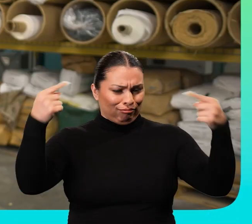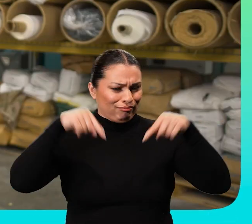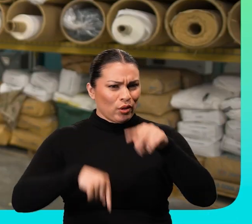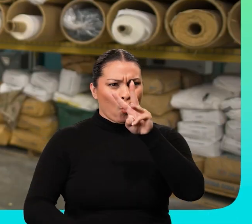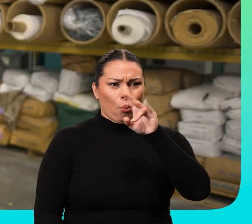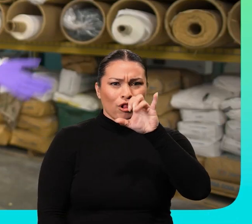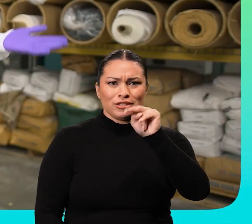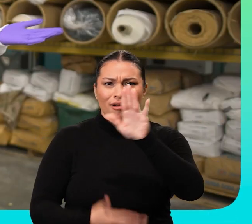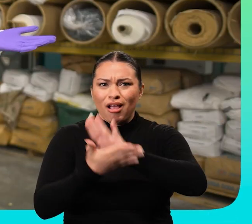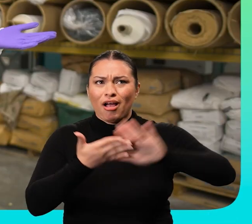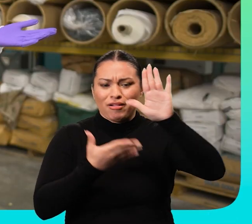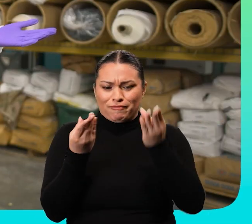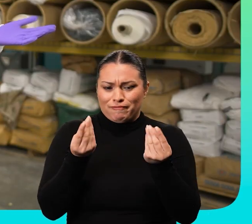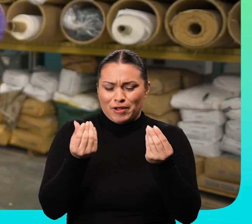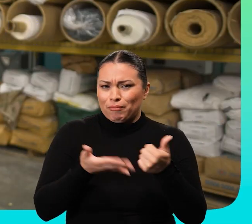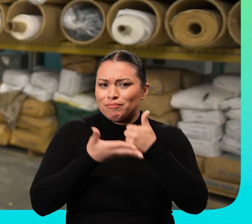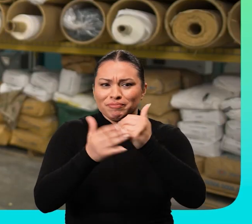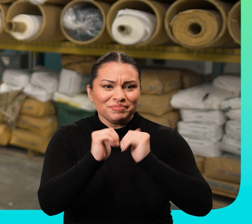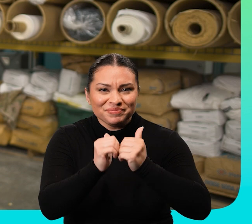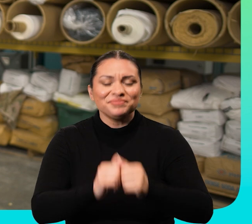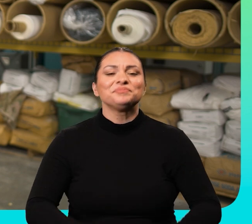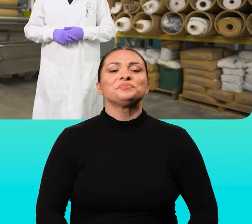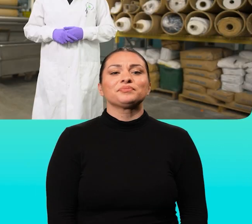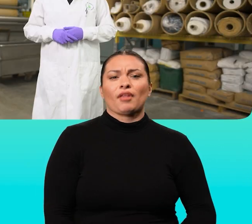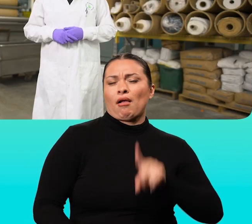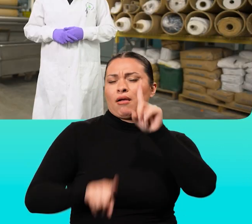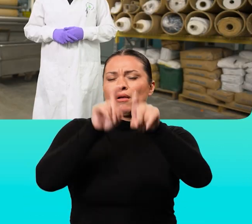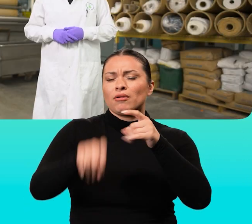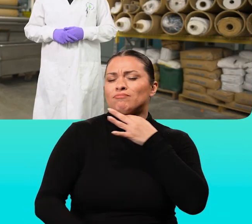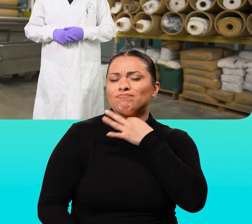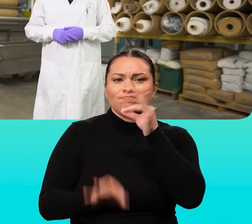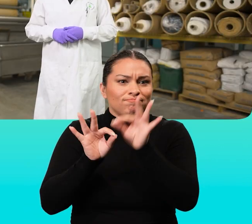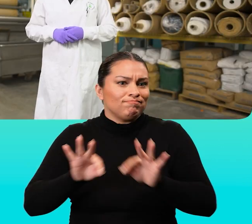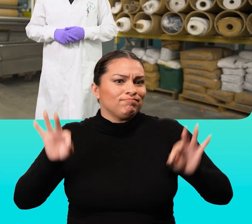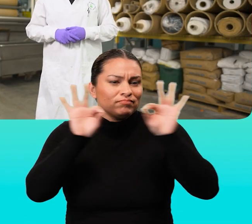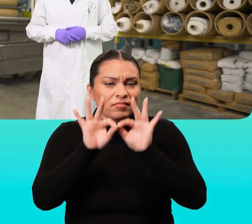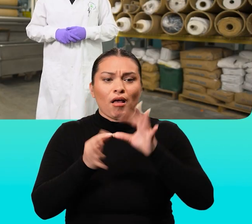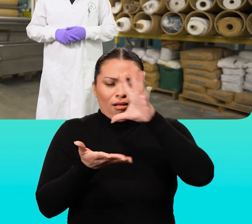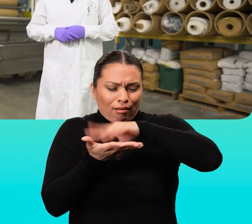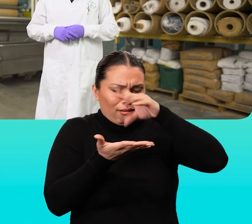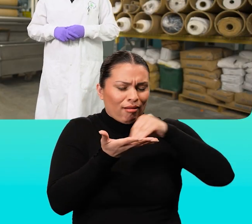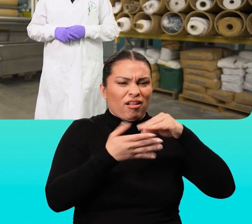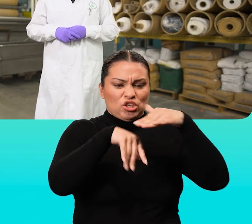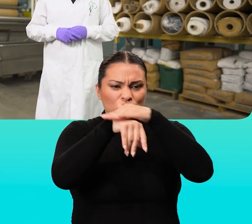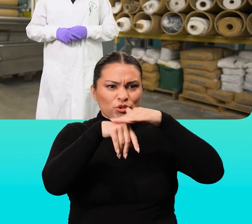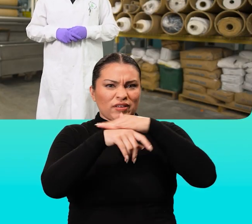You, too, Eleanor. What brings you to the Wilson College of Textiles today? Well, we have a big question.